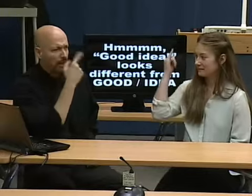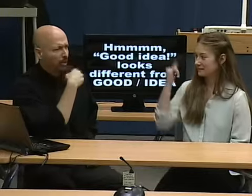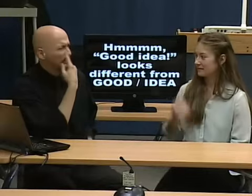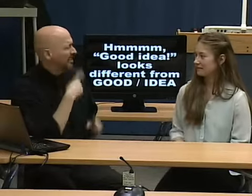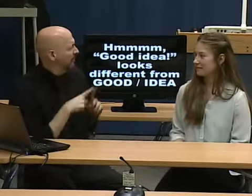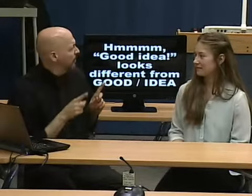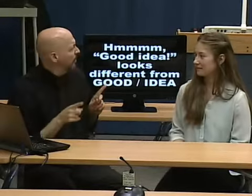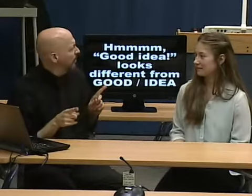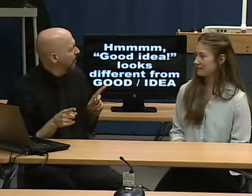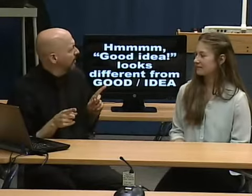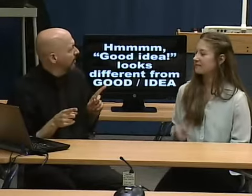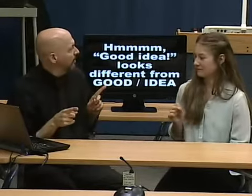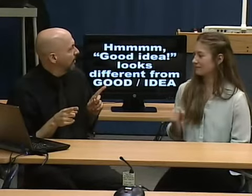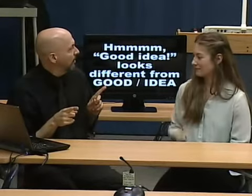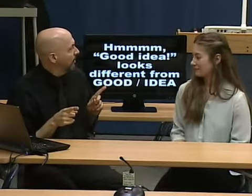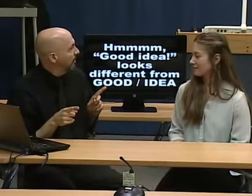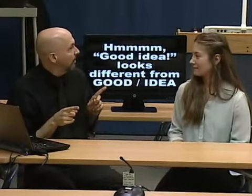They look different. Yes.